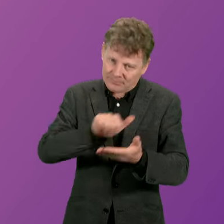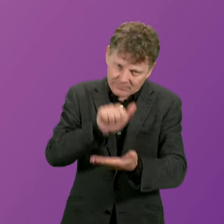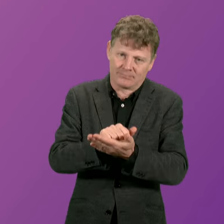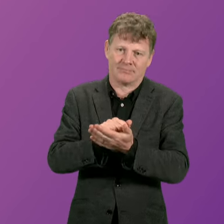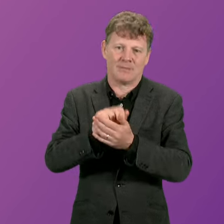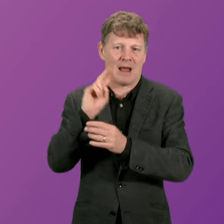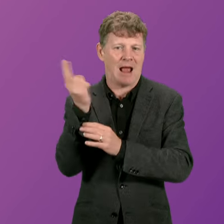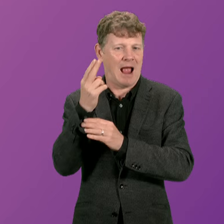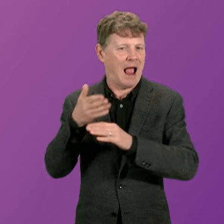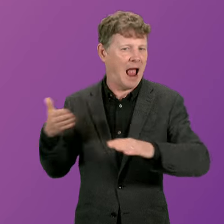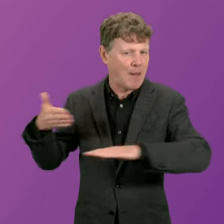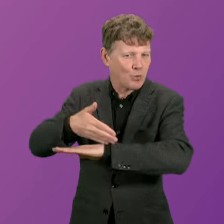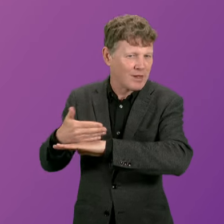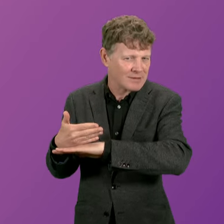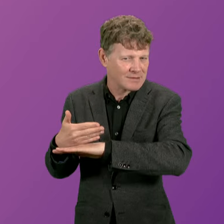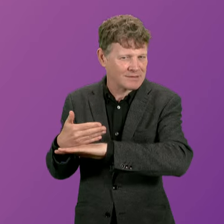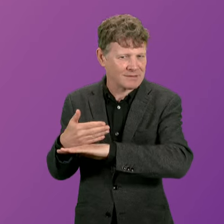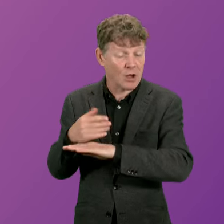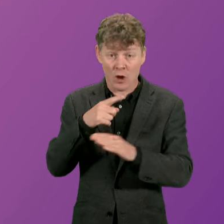available to attend such incidents. The SORT is an ambulance crew,